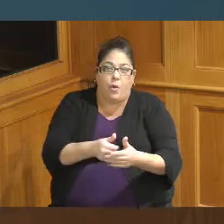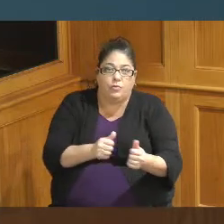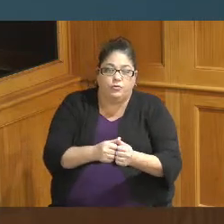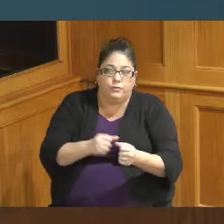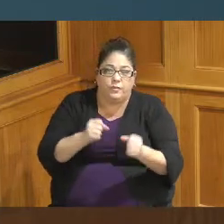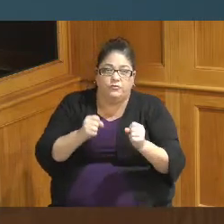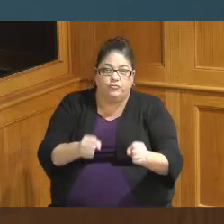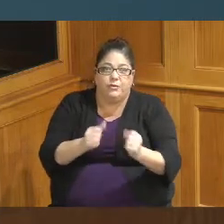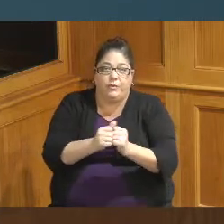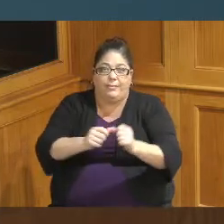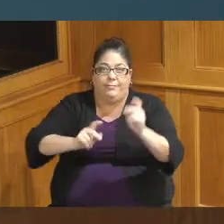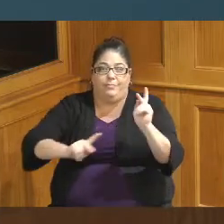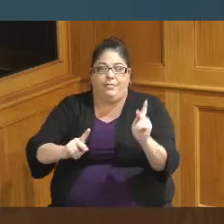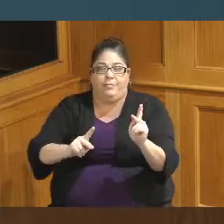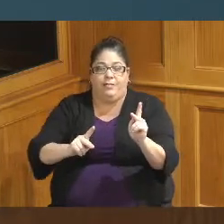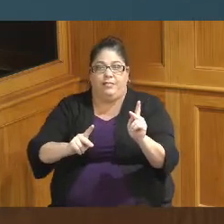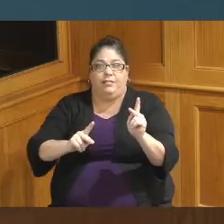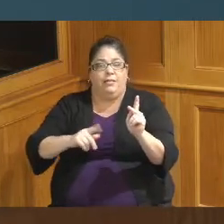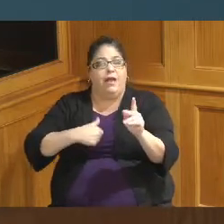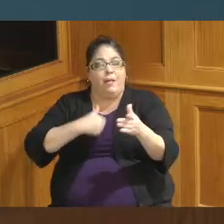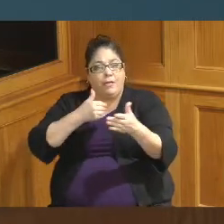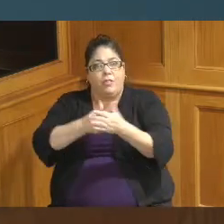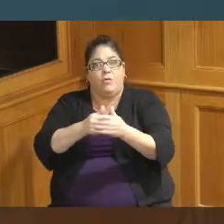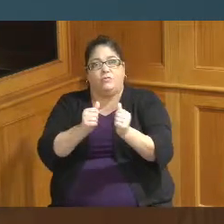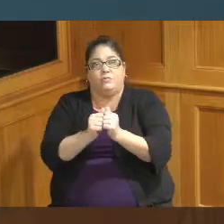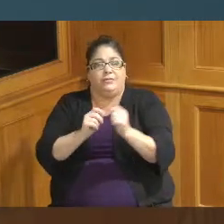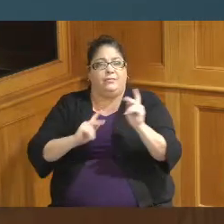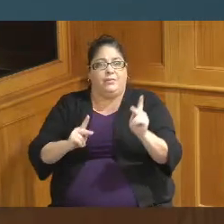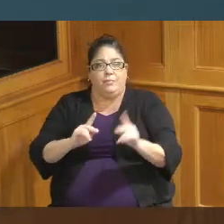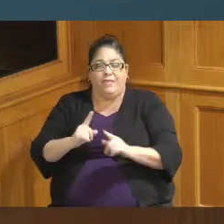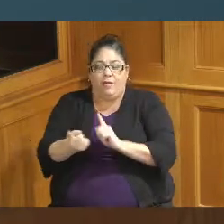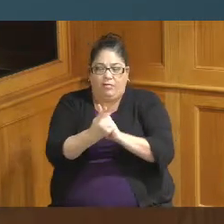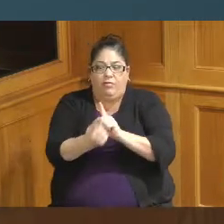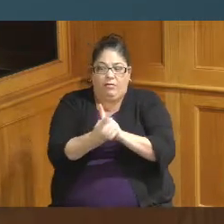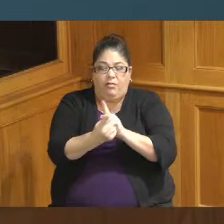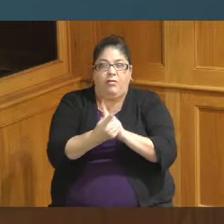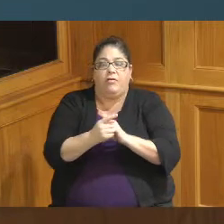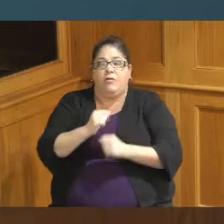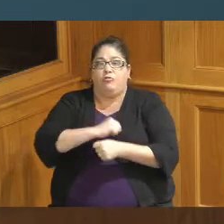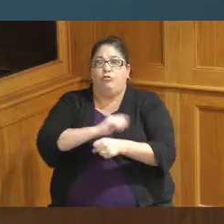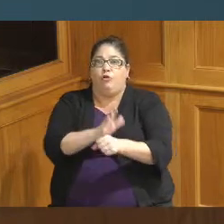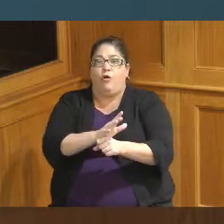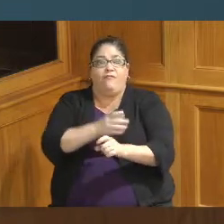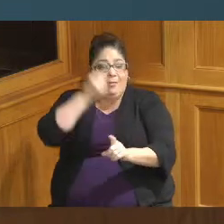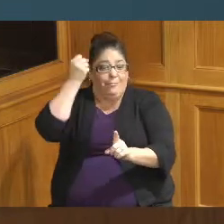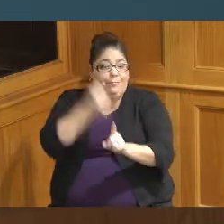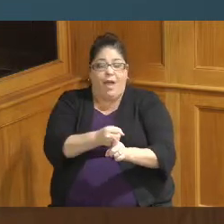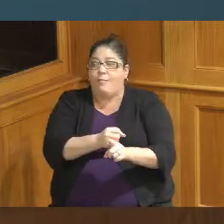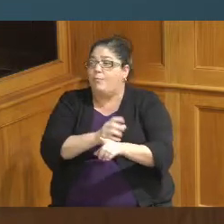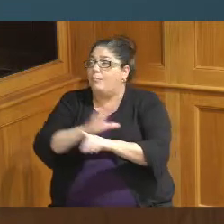and they need and it's a lot of help still needed Covid did not just hit and move on it's people